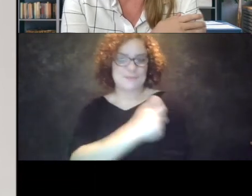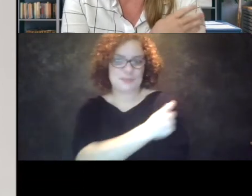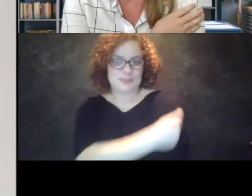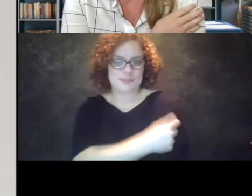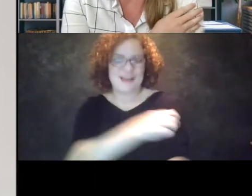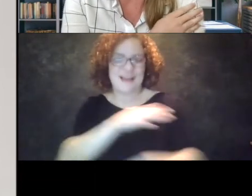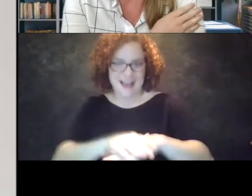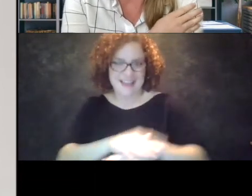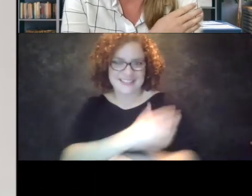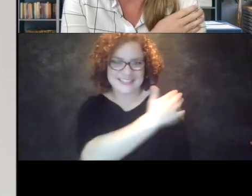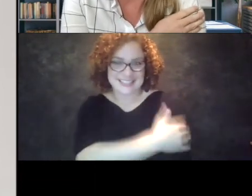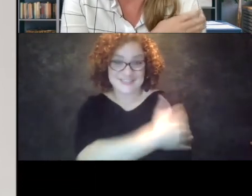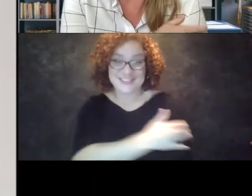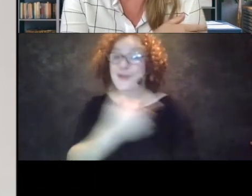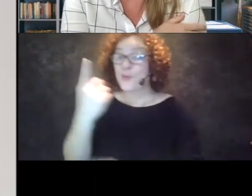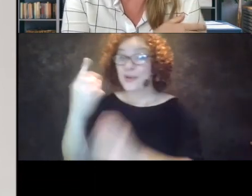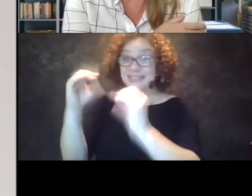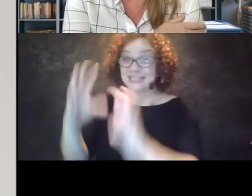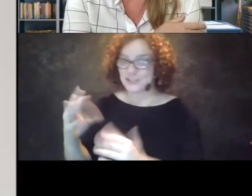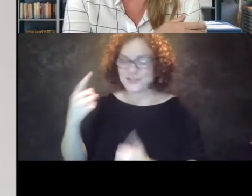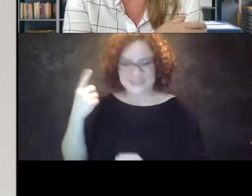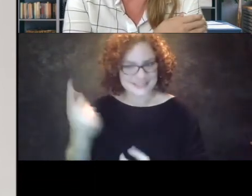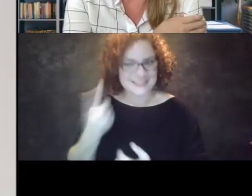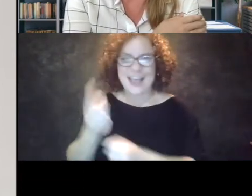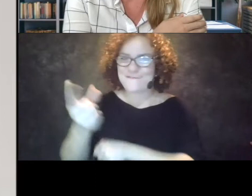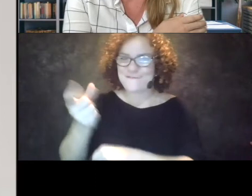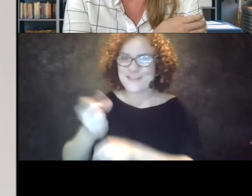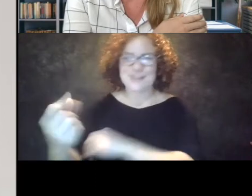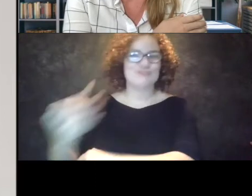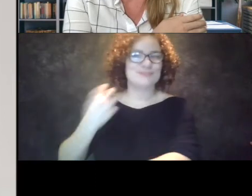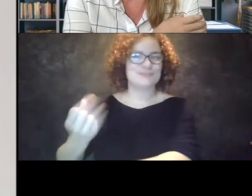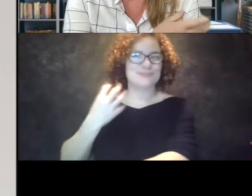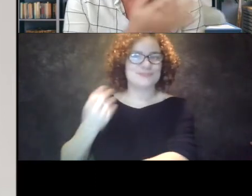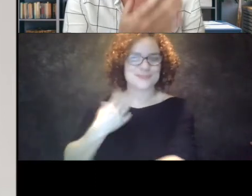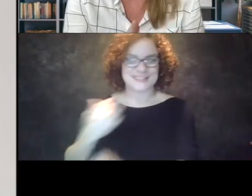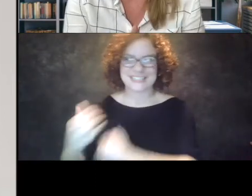sends me the shirt every year. And it's just something that's so great that really brought